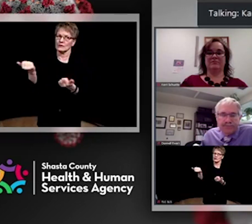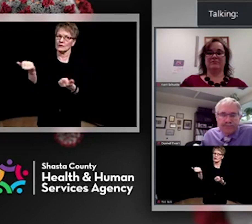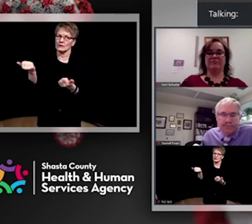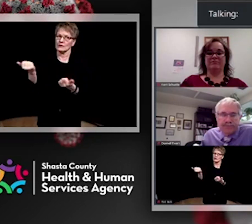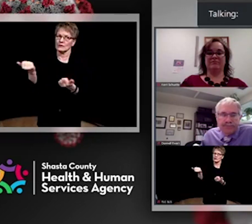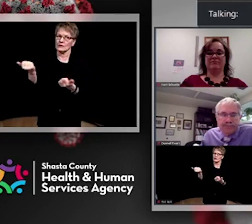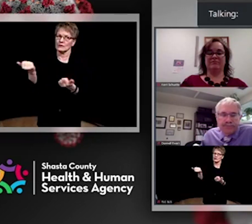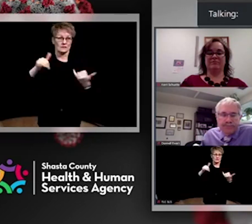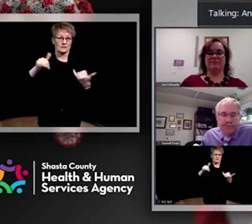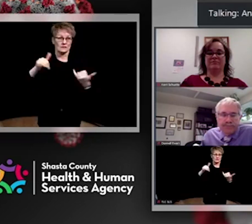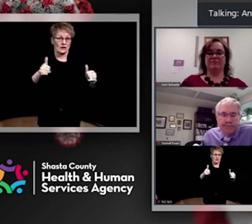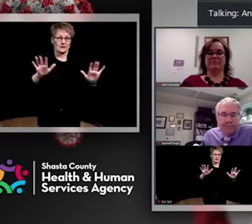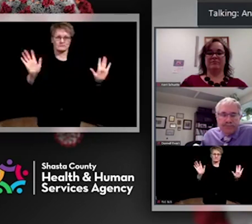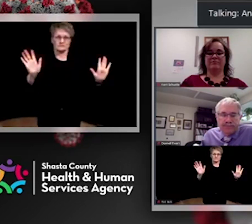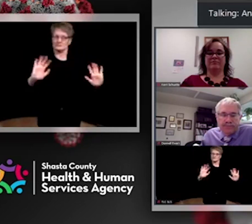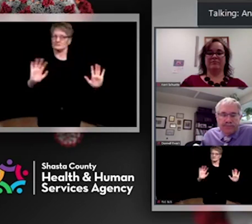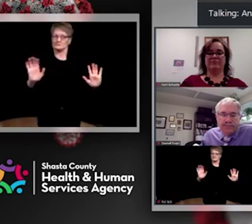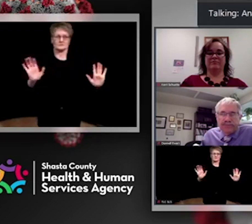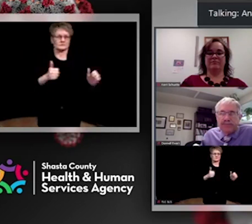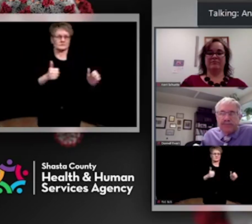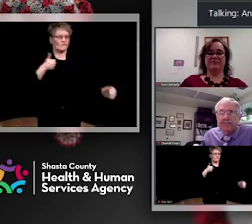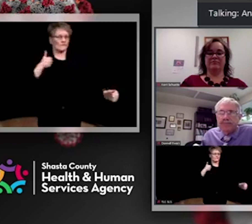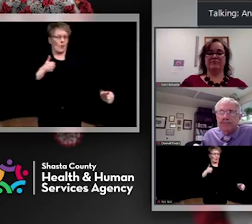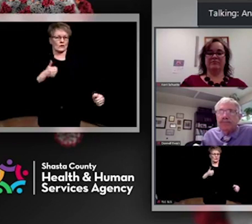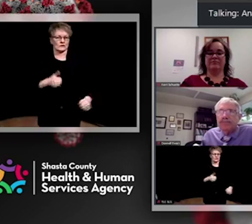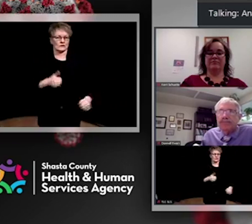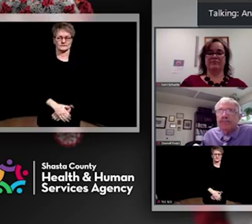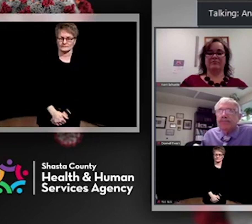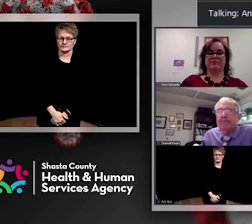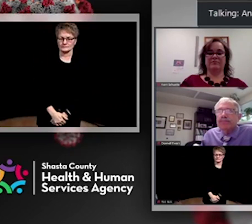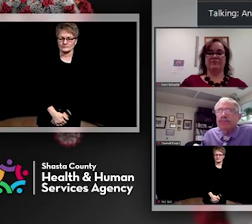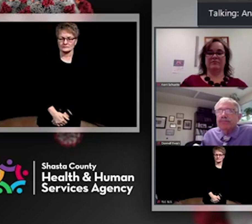to be clear, these COVID parties are, from what your understanding is, that there are people who